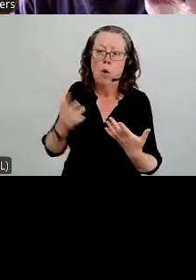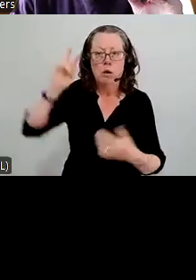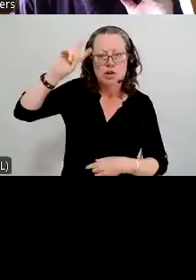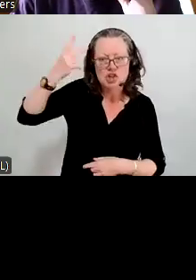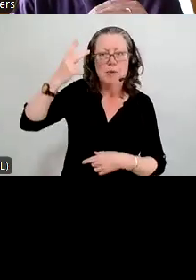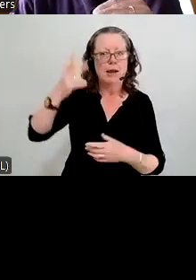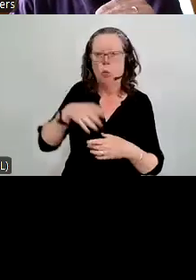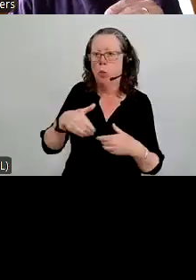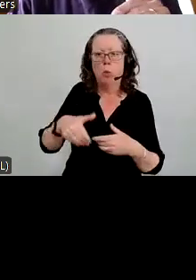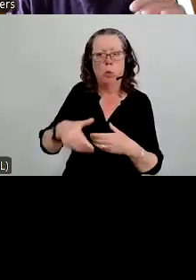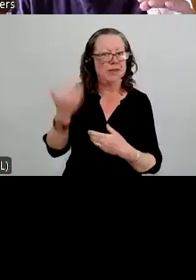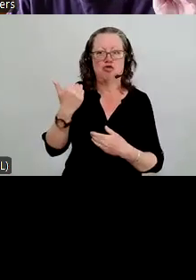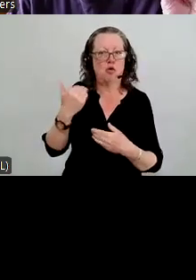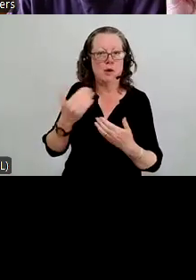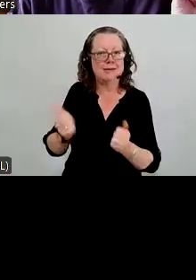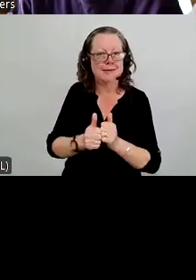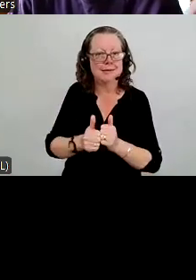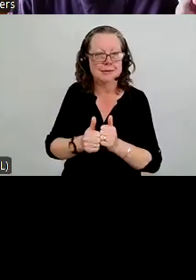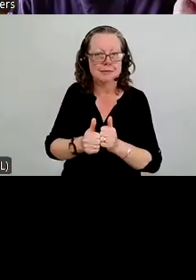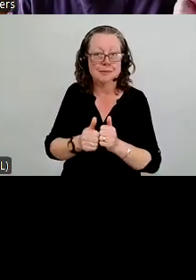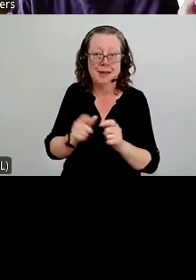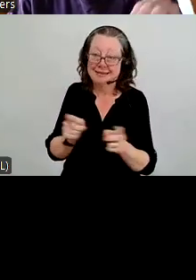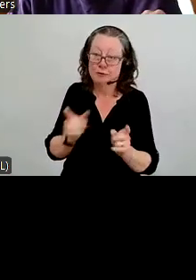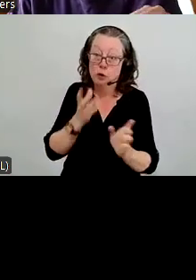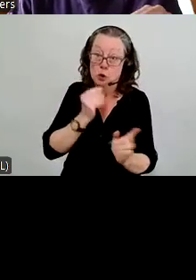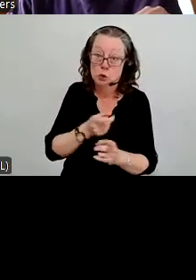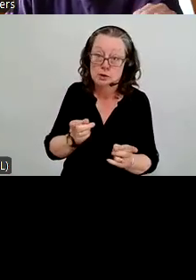That's all about the user. There's another one called